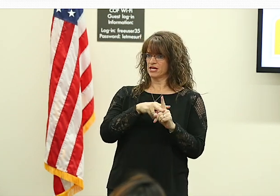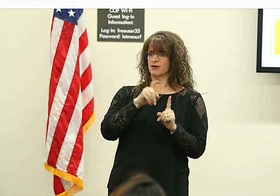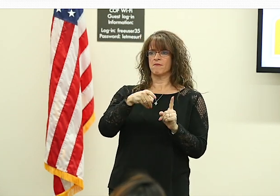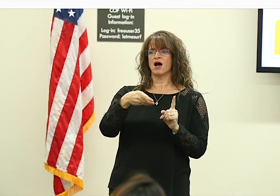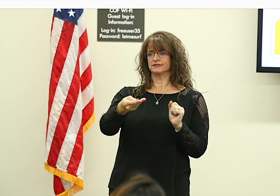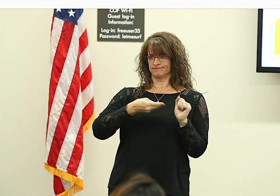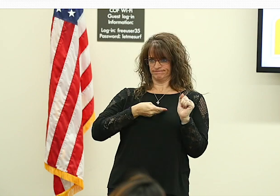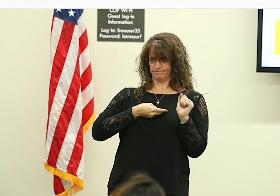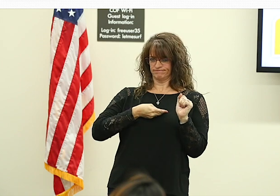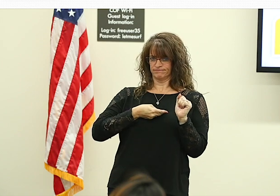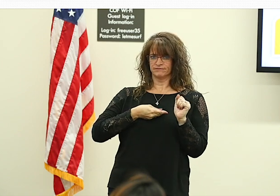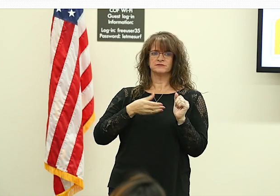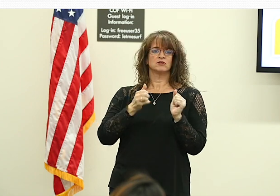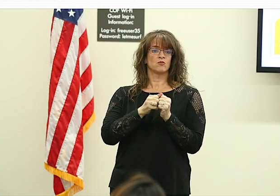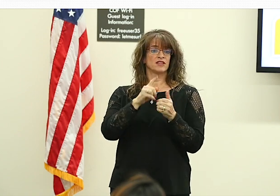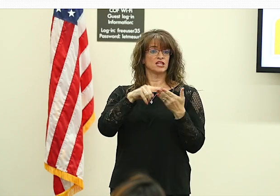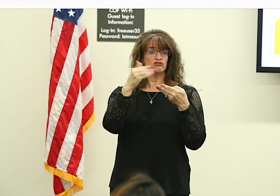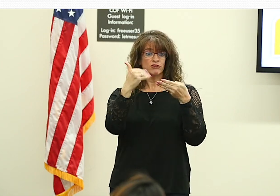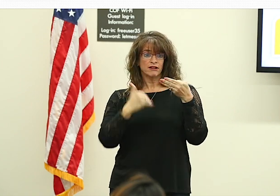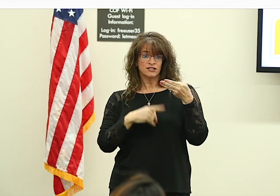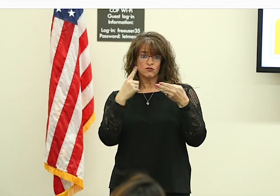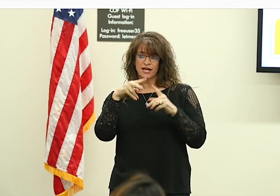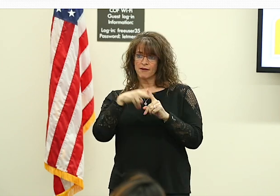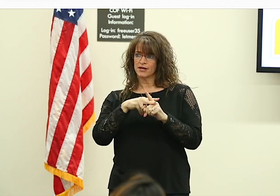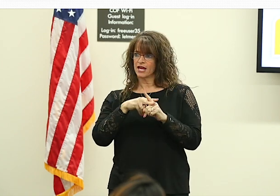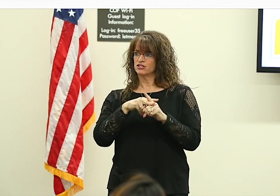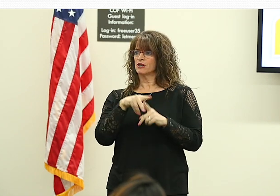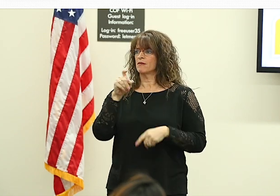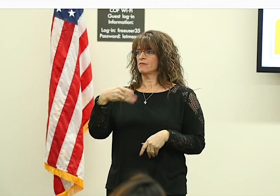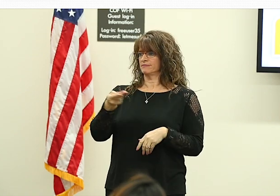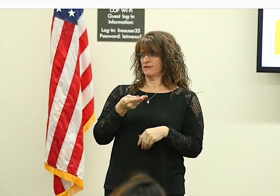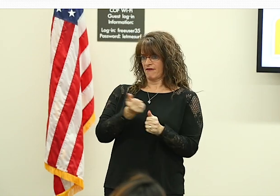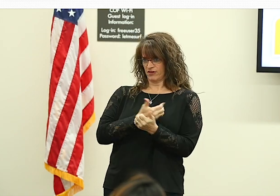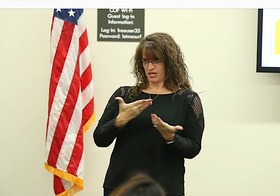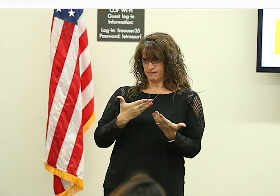And with the checklist for the application, the full application, if you get to that point.